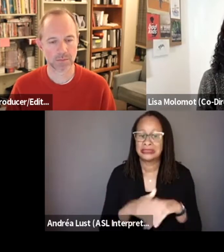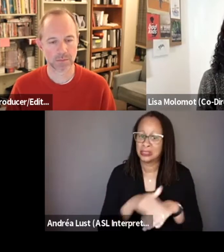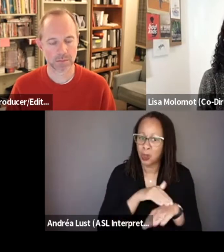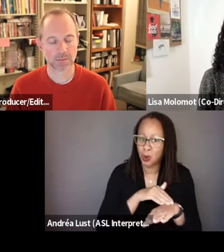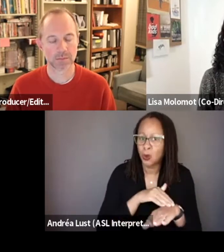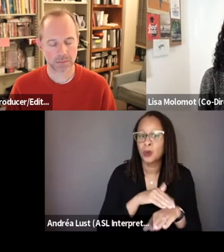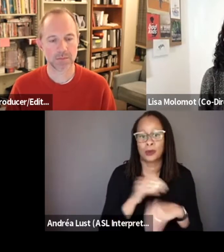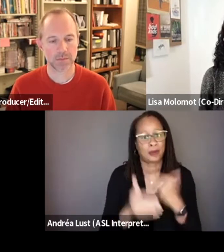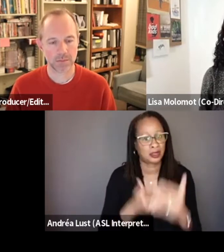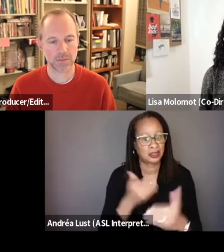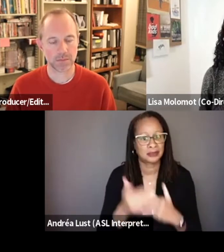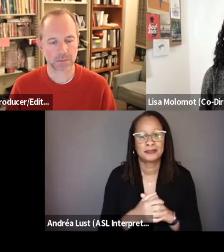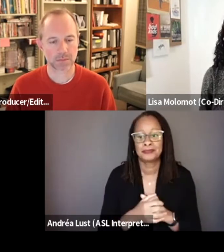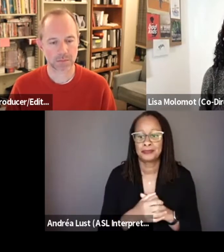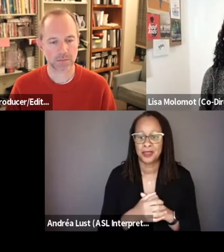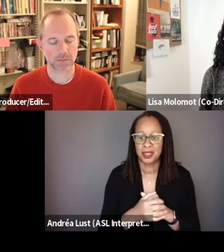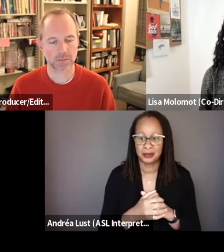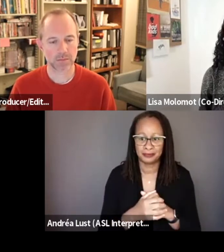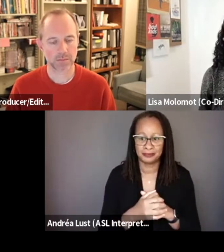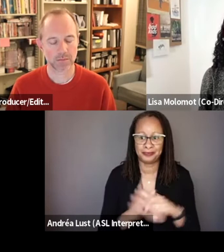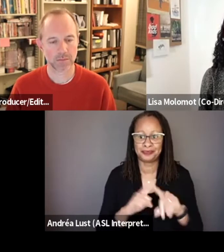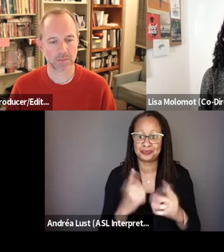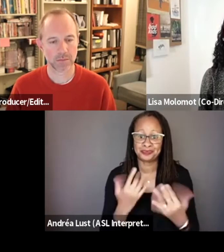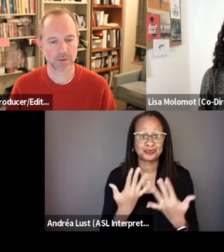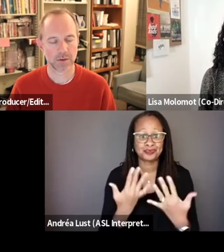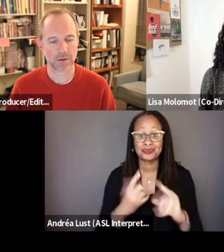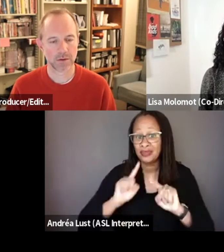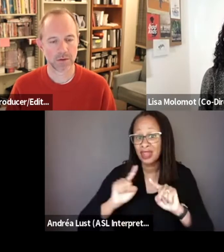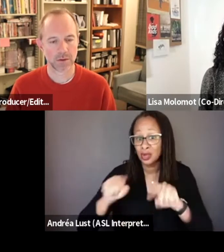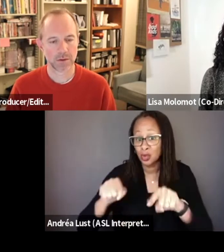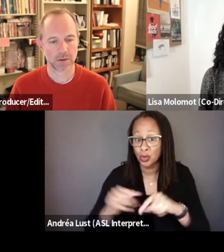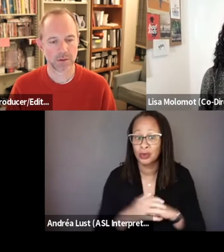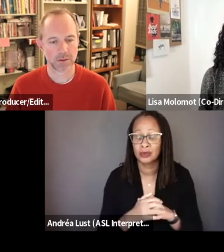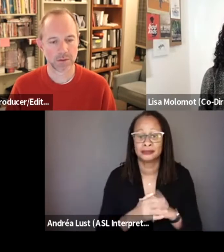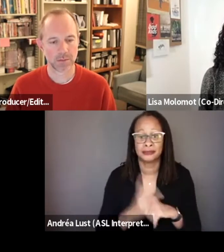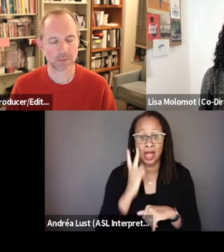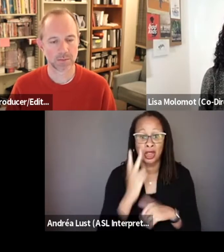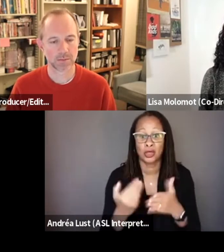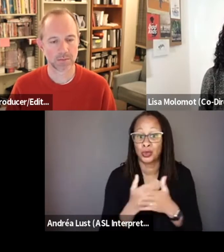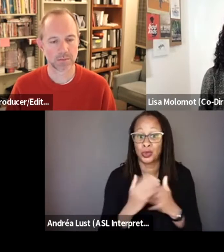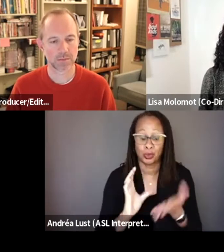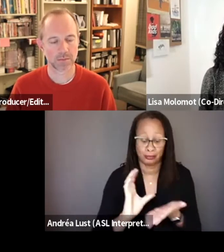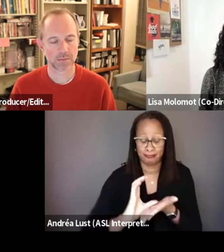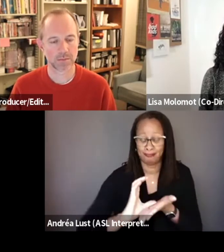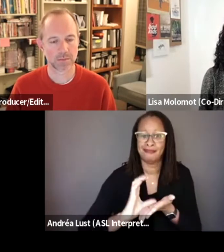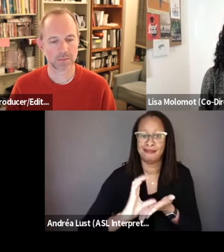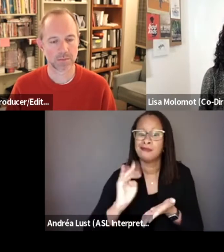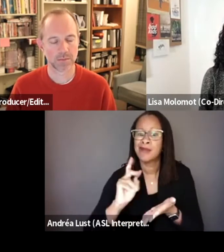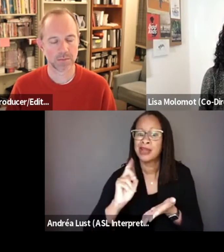but we're waiting to go look at knee binders to see, you know.